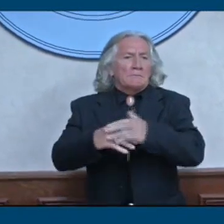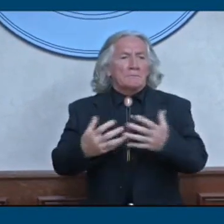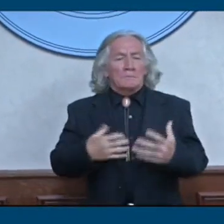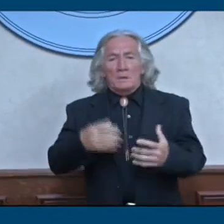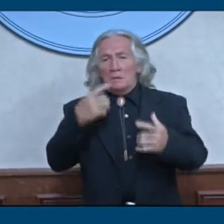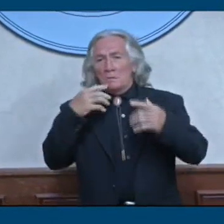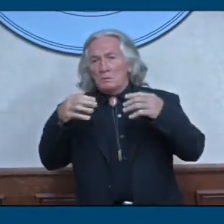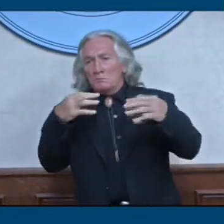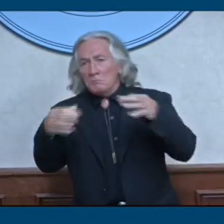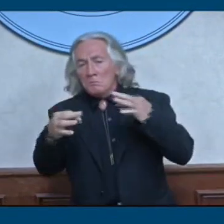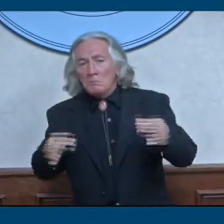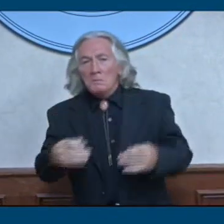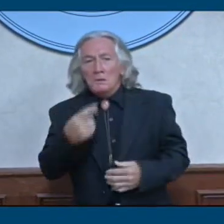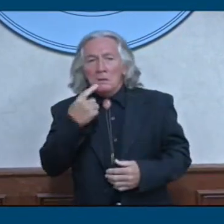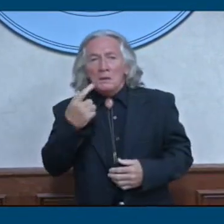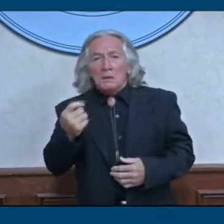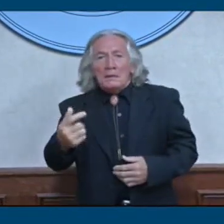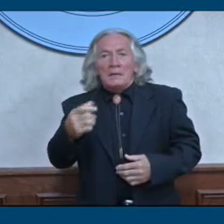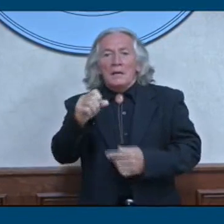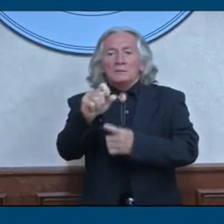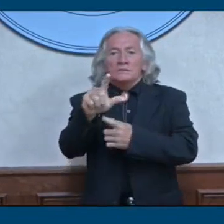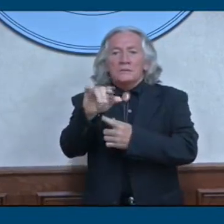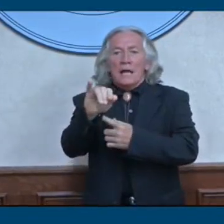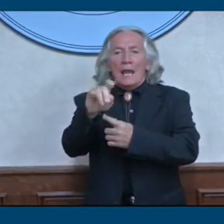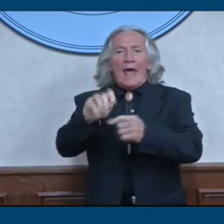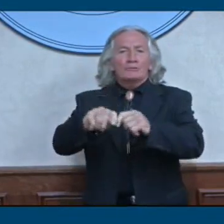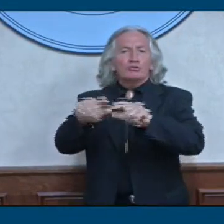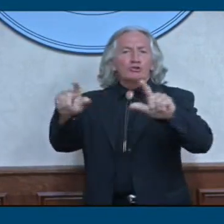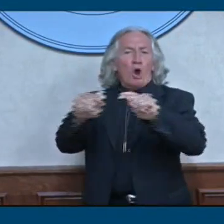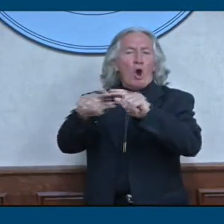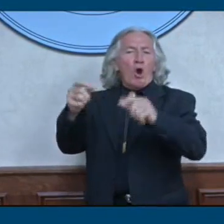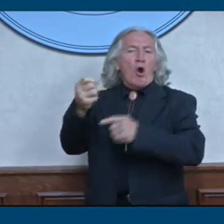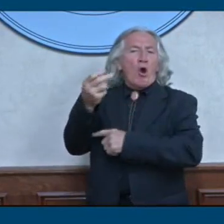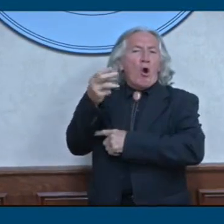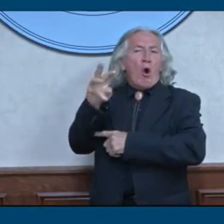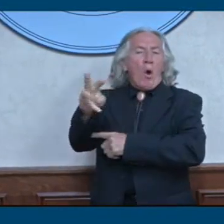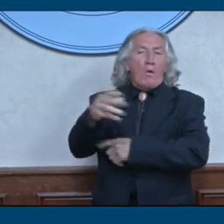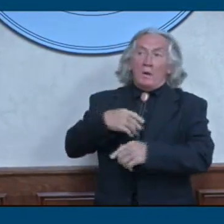LITTLE BIT OF INFORMATION RELATED TO A HOSPITAL CAPACITY. WOULD DO THIS